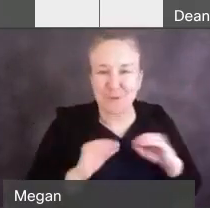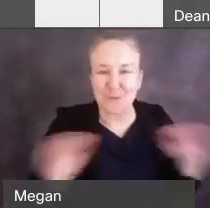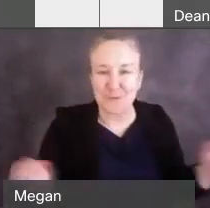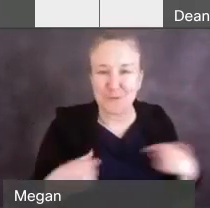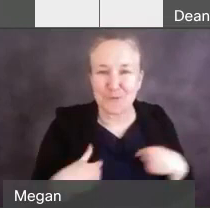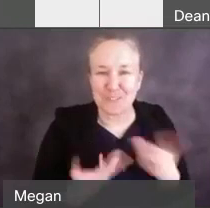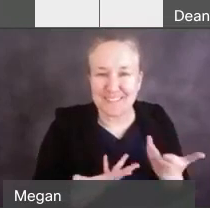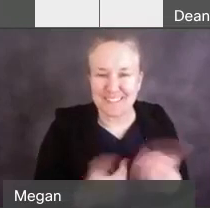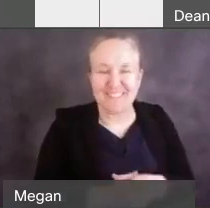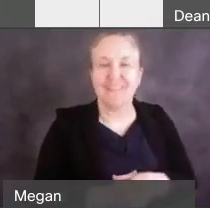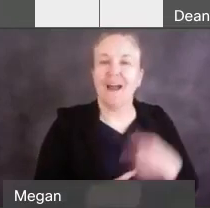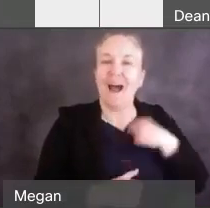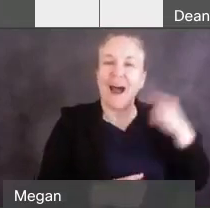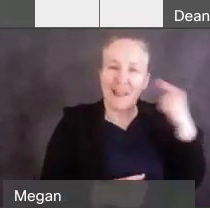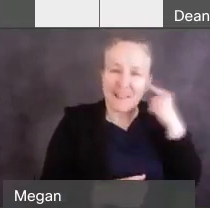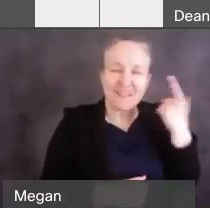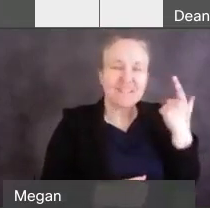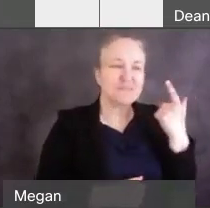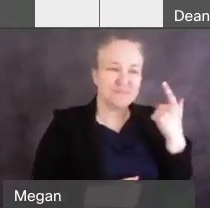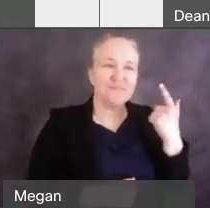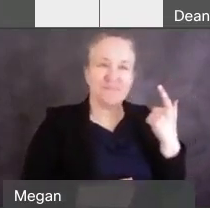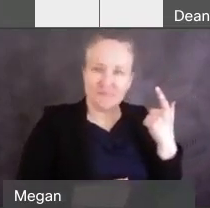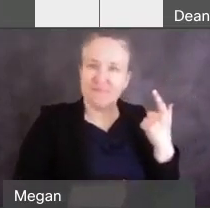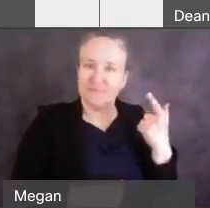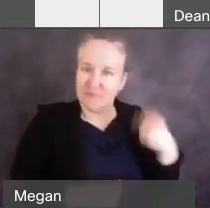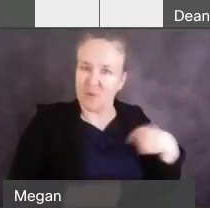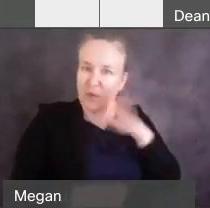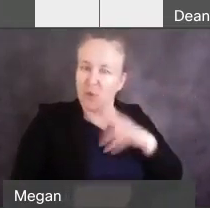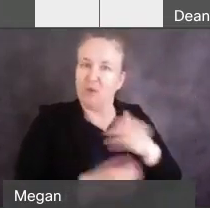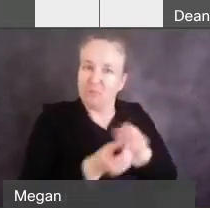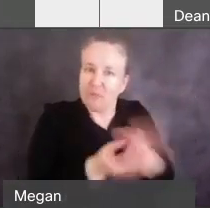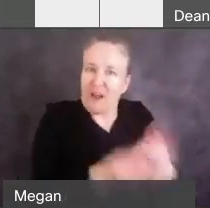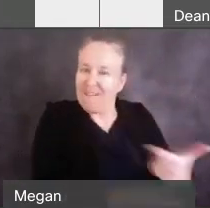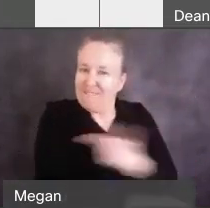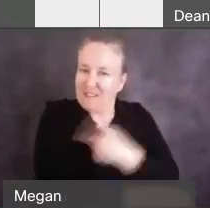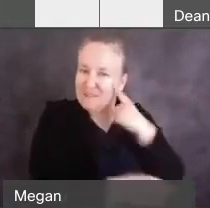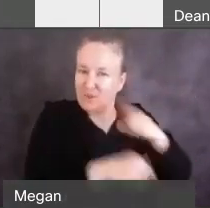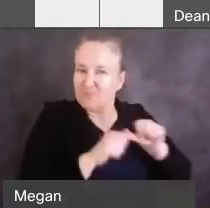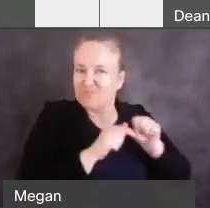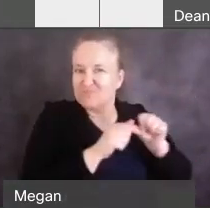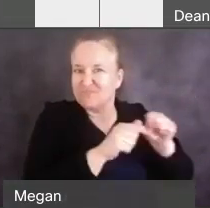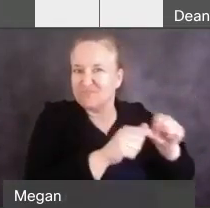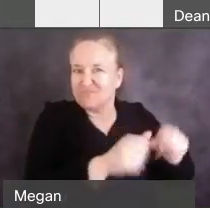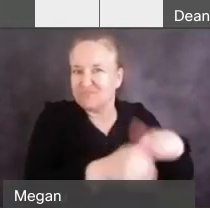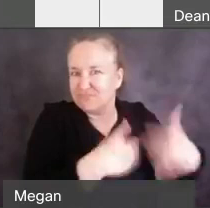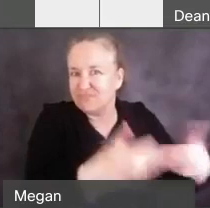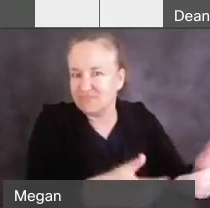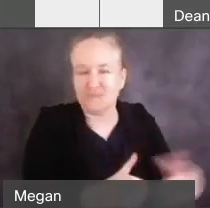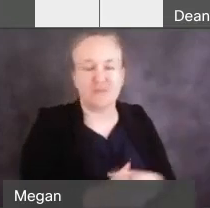I do think that we'll be vaccinating people for some time and so I think if such a registry could